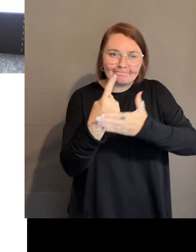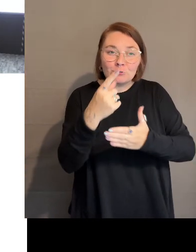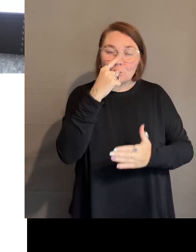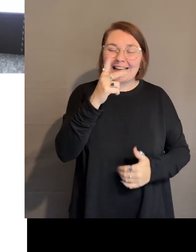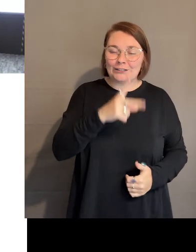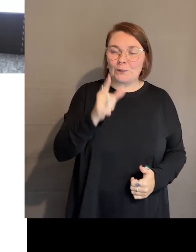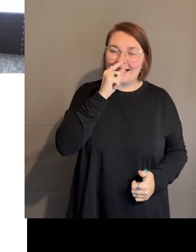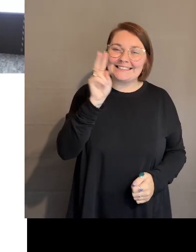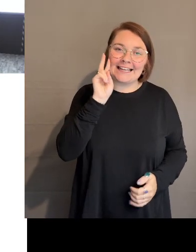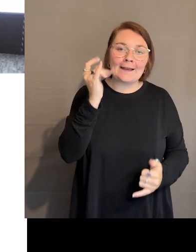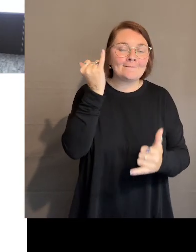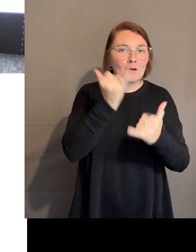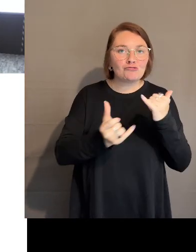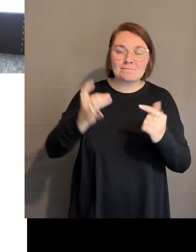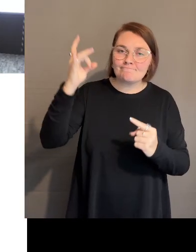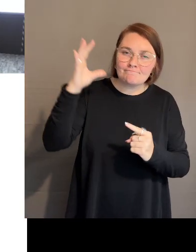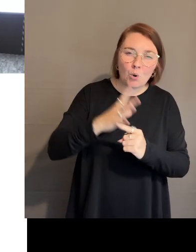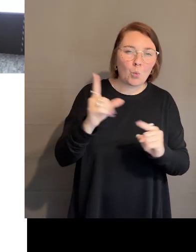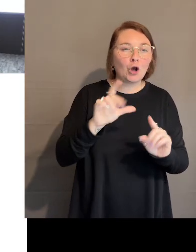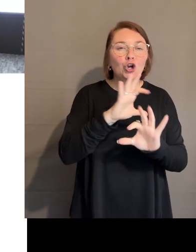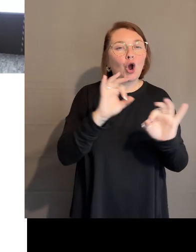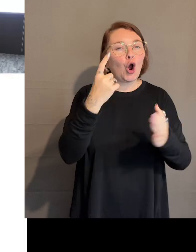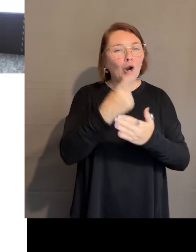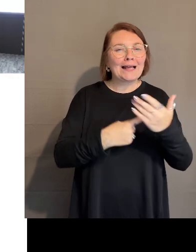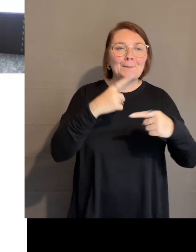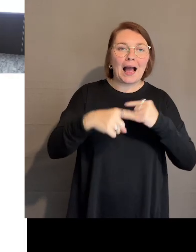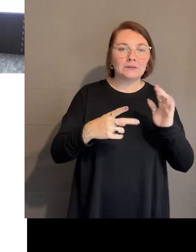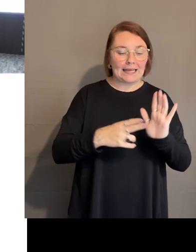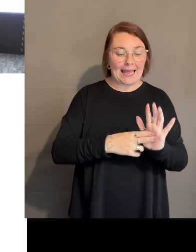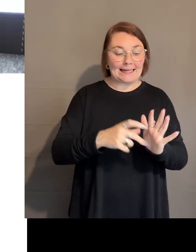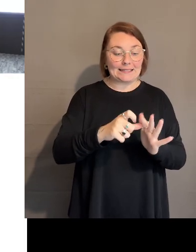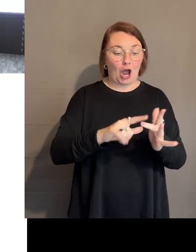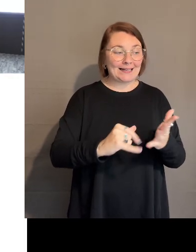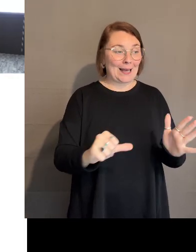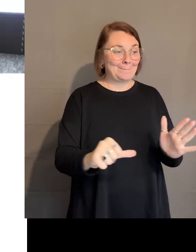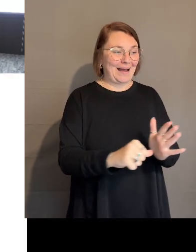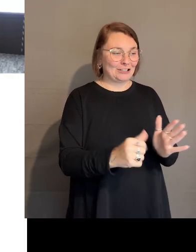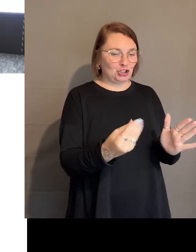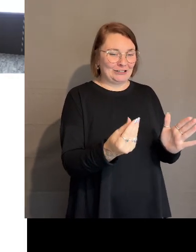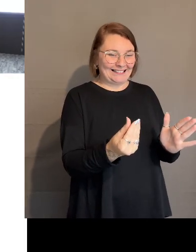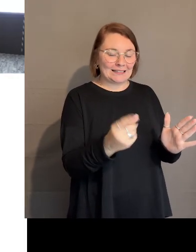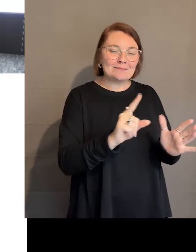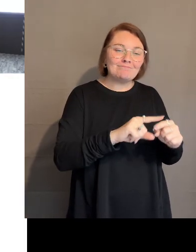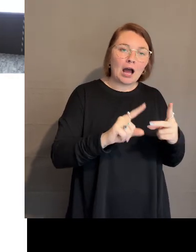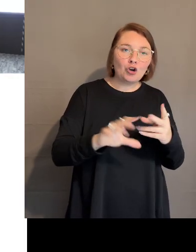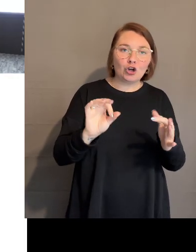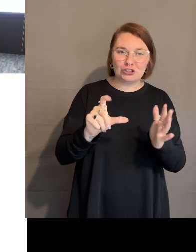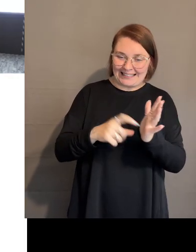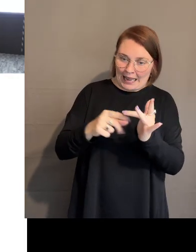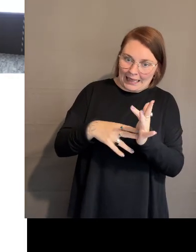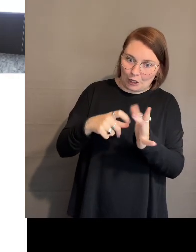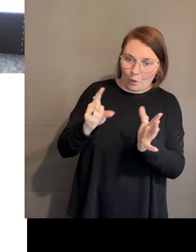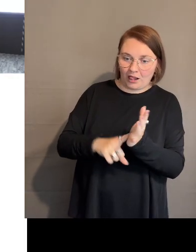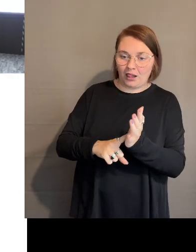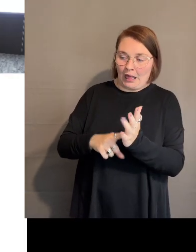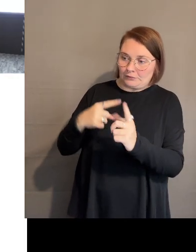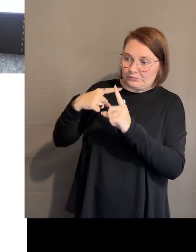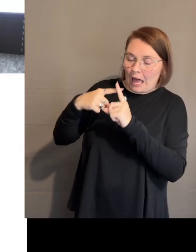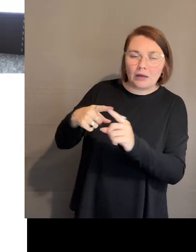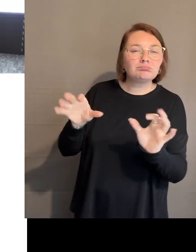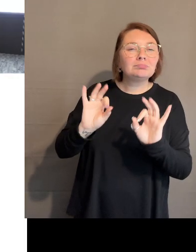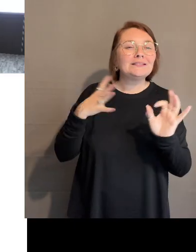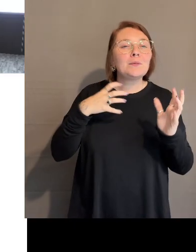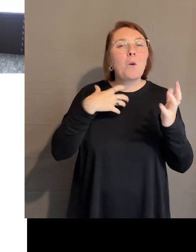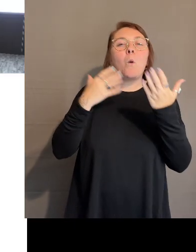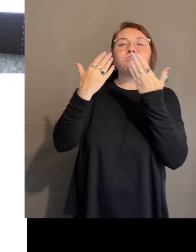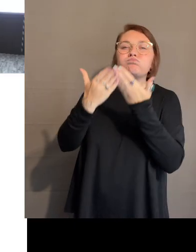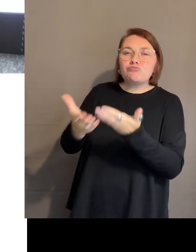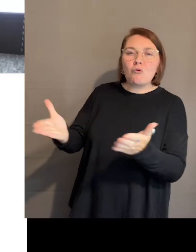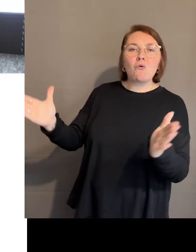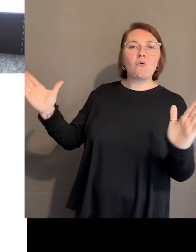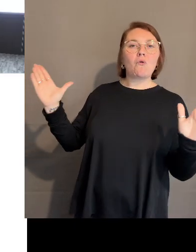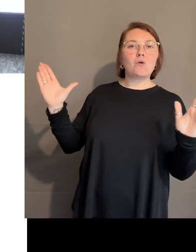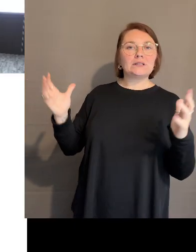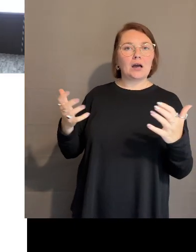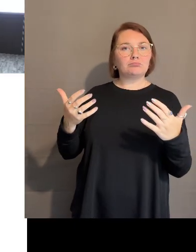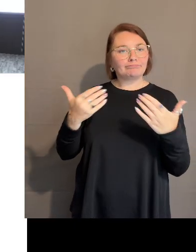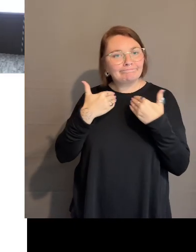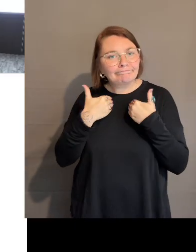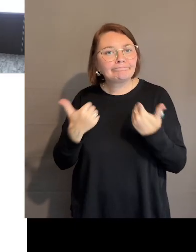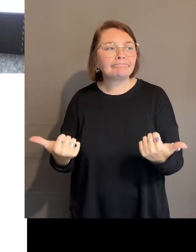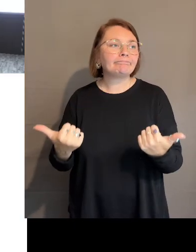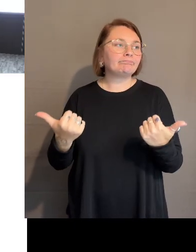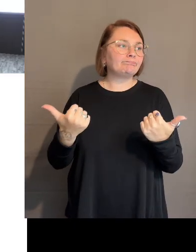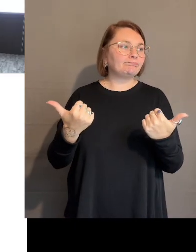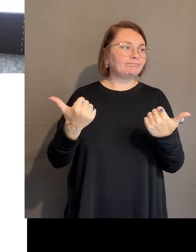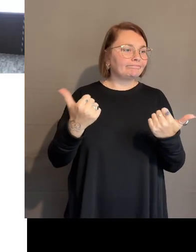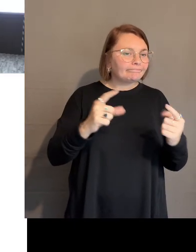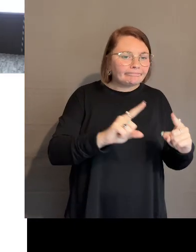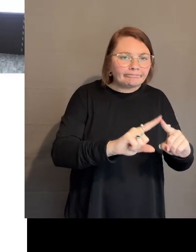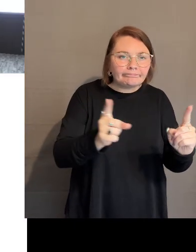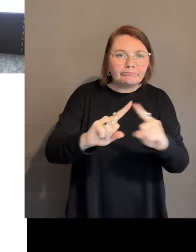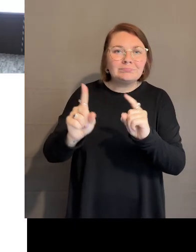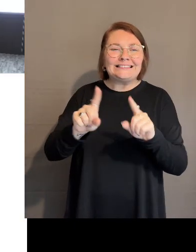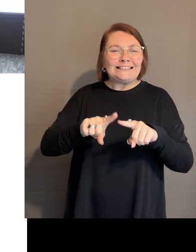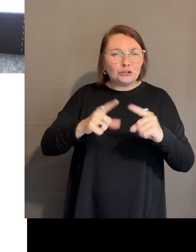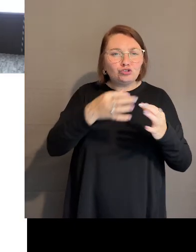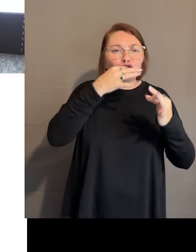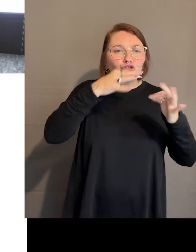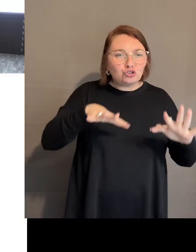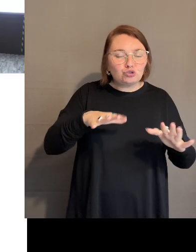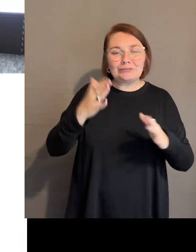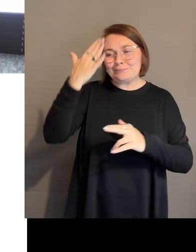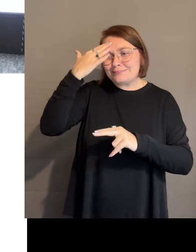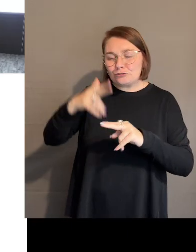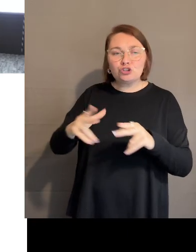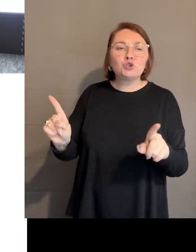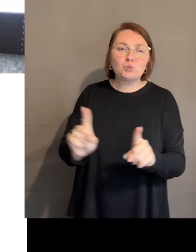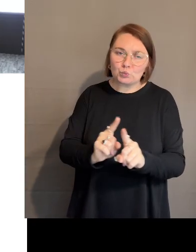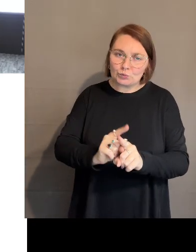Again, you can see it was a really important thing that it's not just about, kind of, NDIS budget, but also not just about, kind of, clinical targets. It needs to be a broader sense of, kind of, well-being, across both, children and their parents.